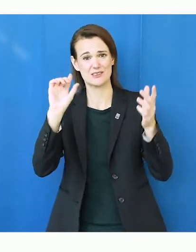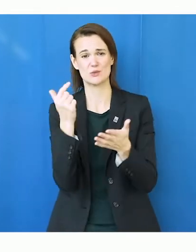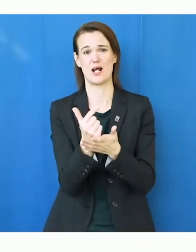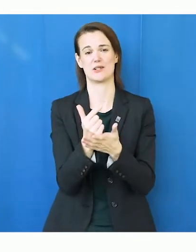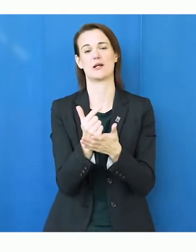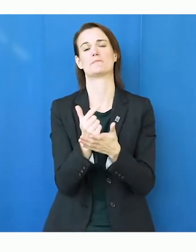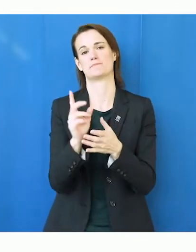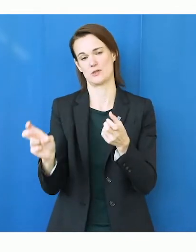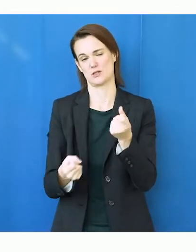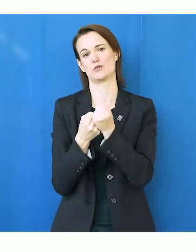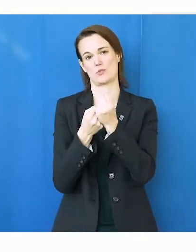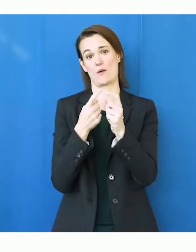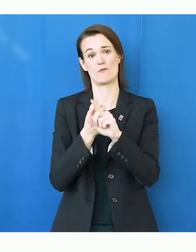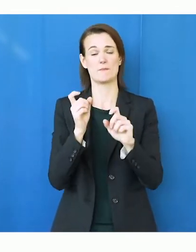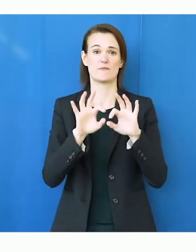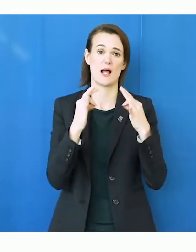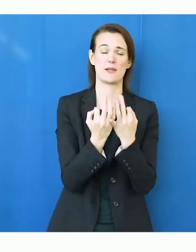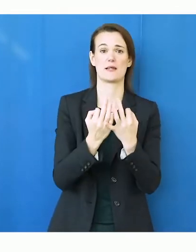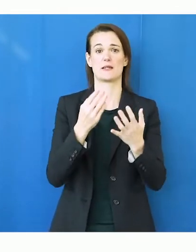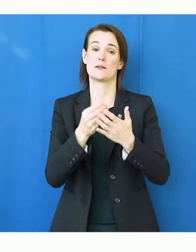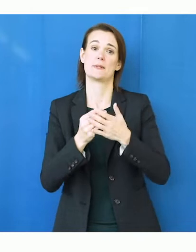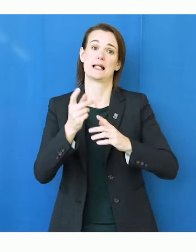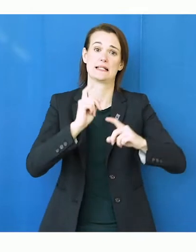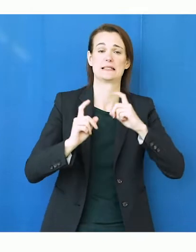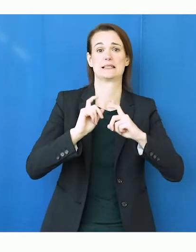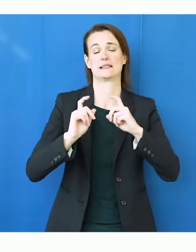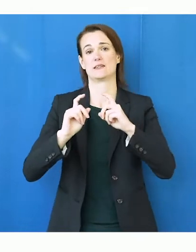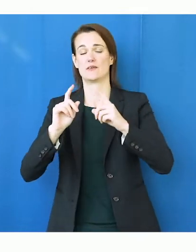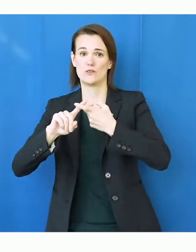our families, generous donors, our peers and the society around us.